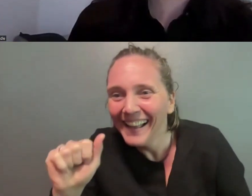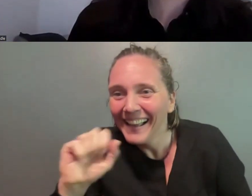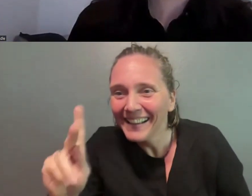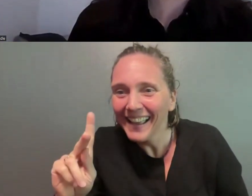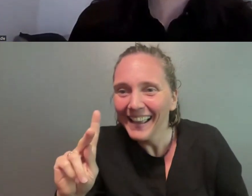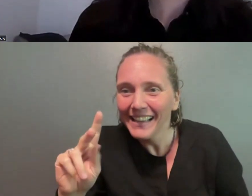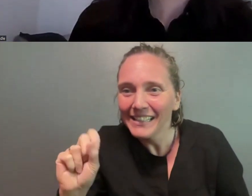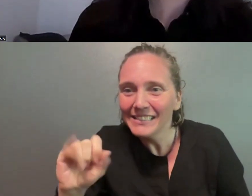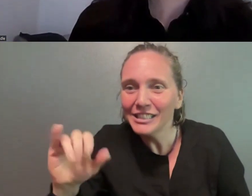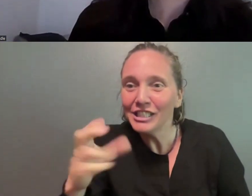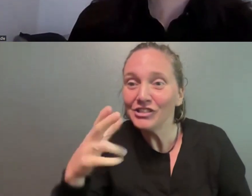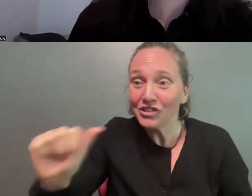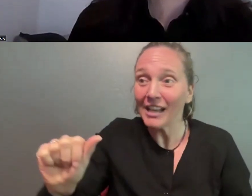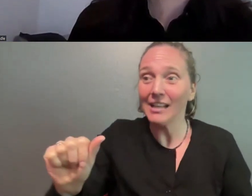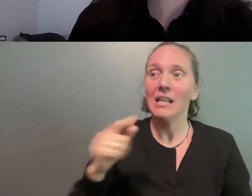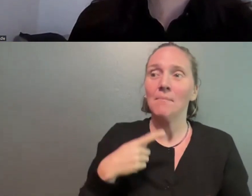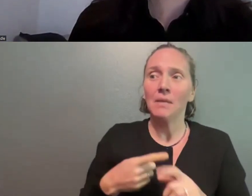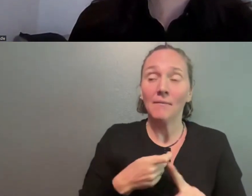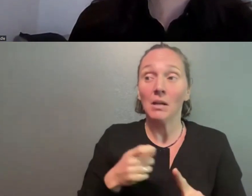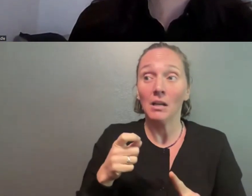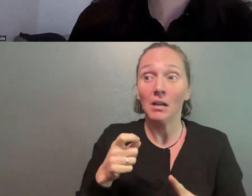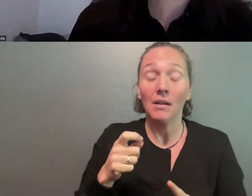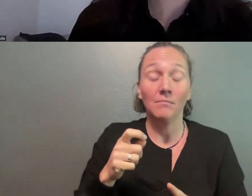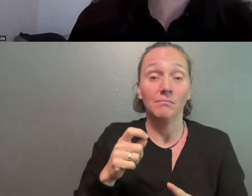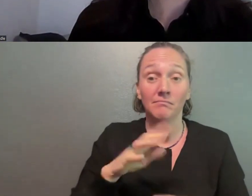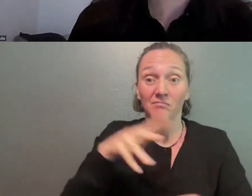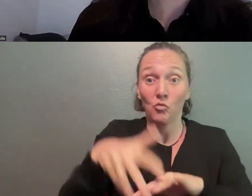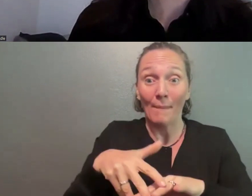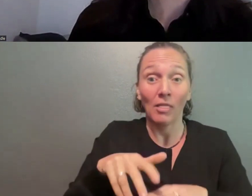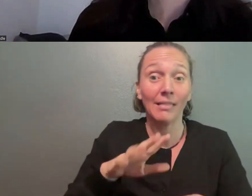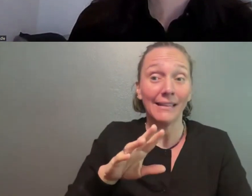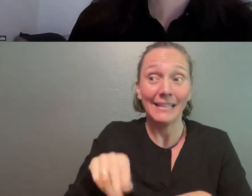but I'm a citizen of the Apsaalooke Nation as a uni race,